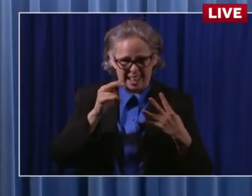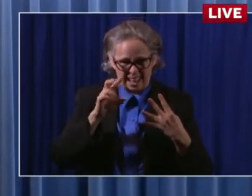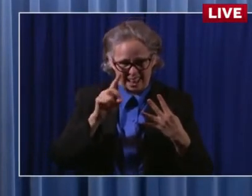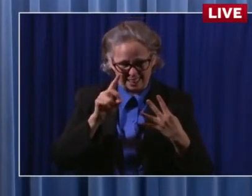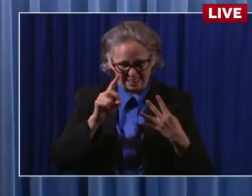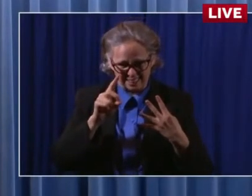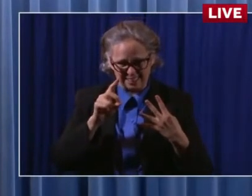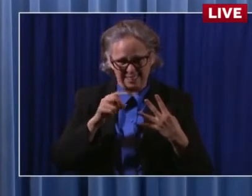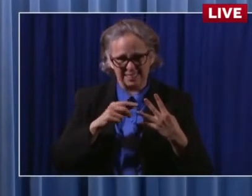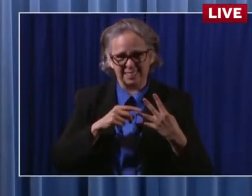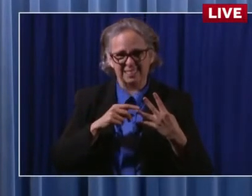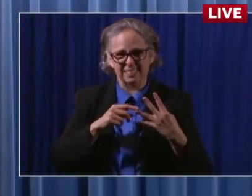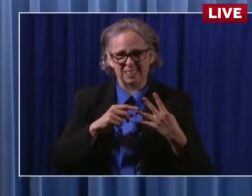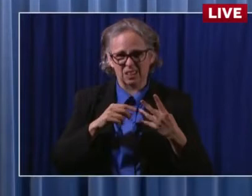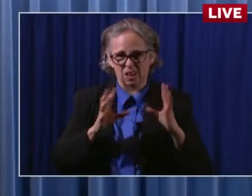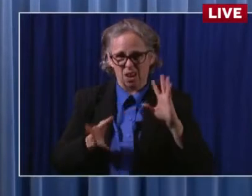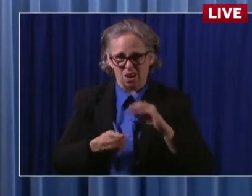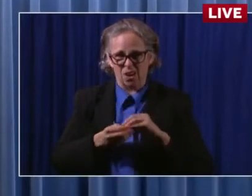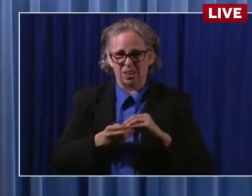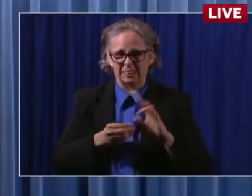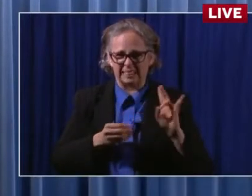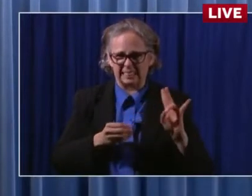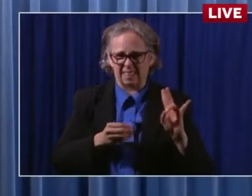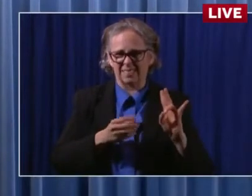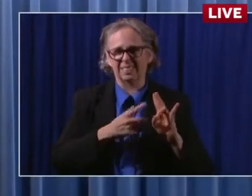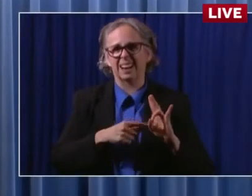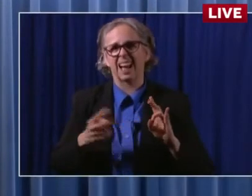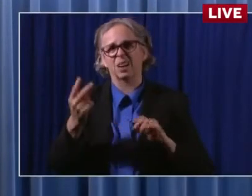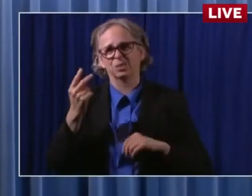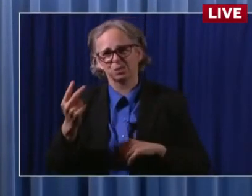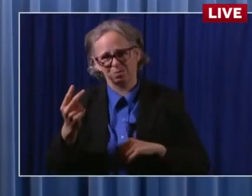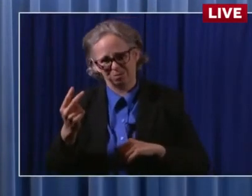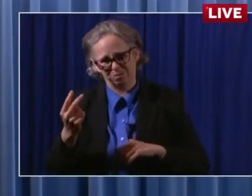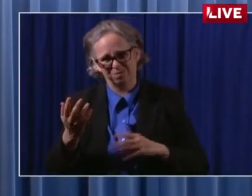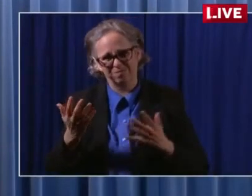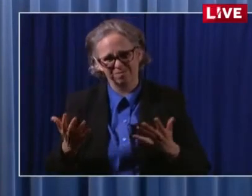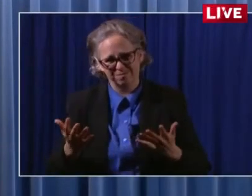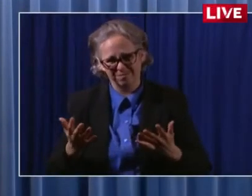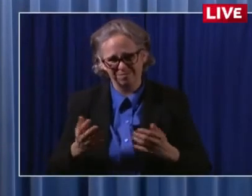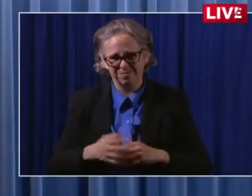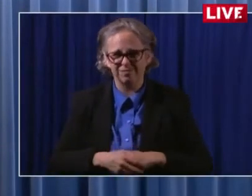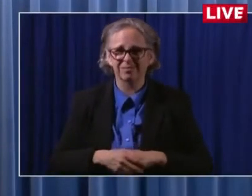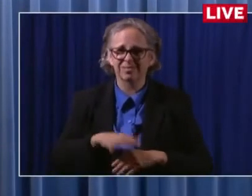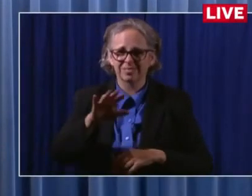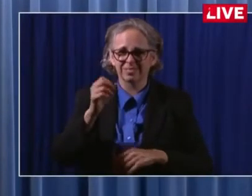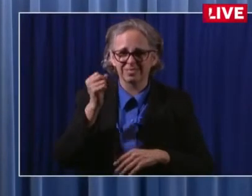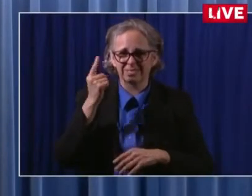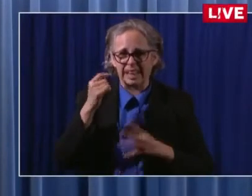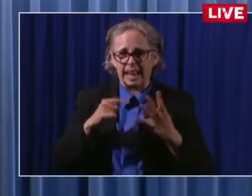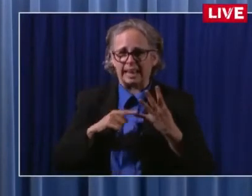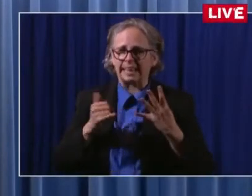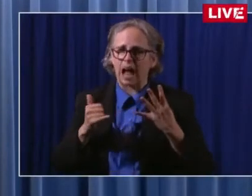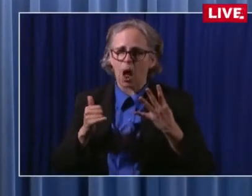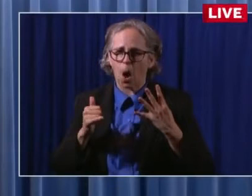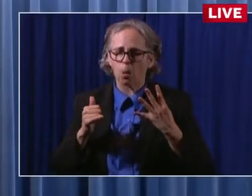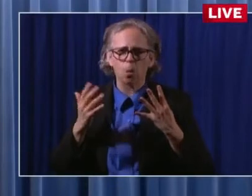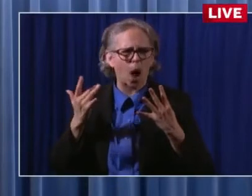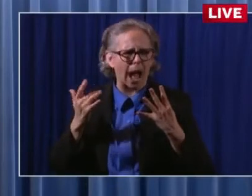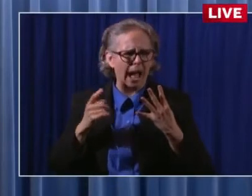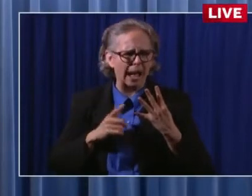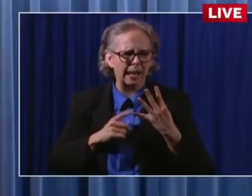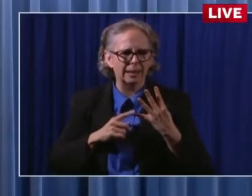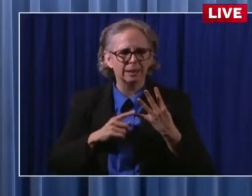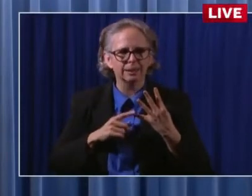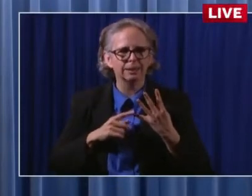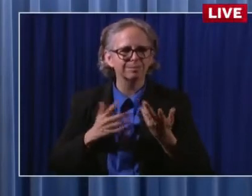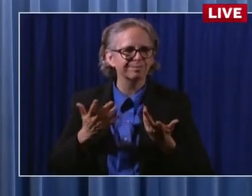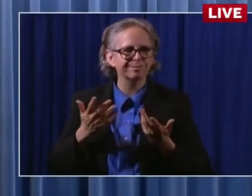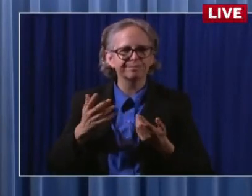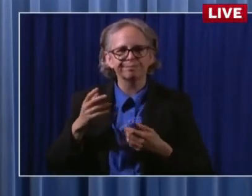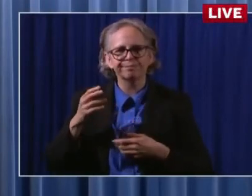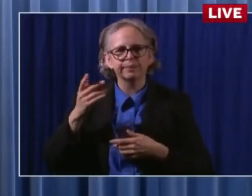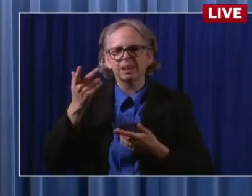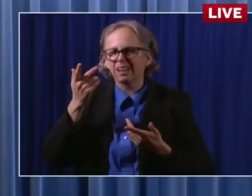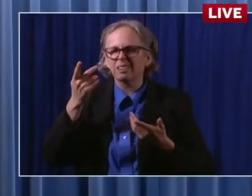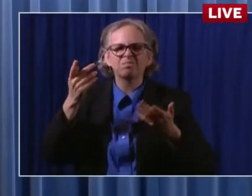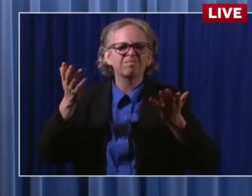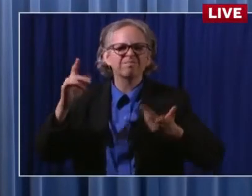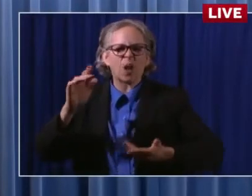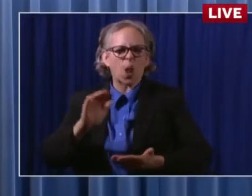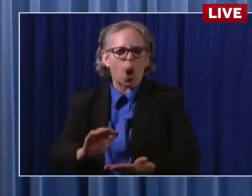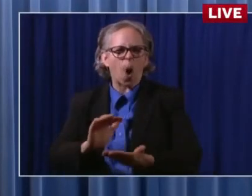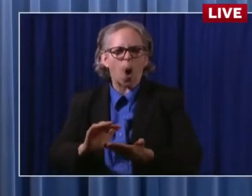OF NOTE, HIGHLAND COUNTY MET TWO INDICATORS, WHICH WOULD MOVE IT, BUT IT STILL REMAINS YELLOW BECAUSE THEY ARE A LOW INCIDENT COUNTY.